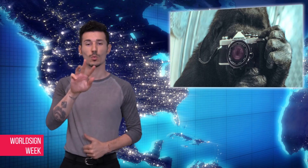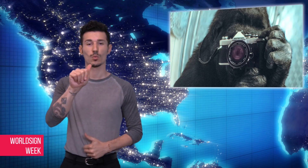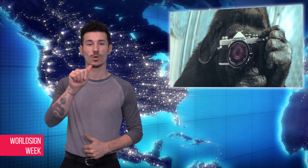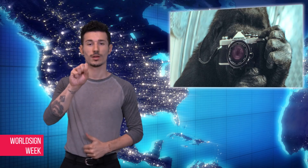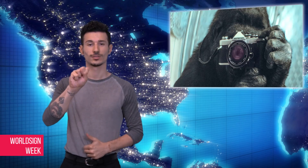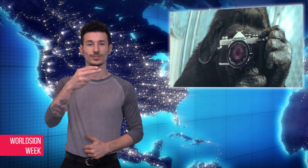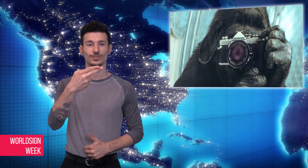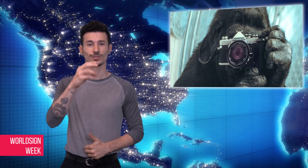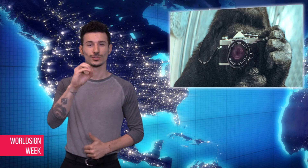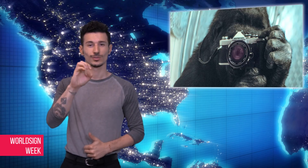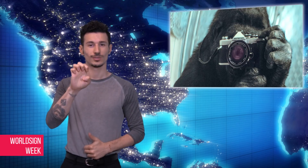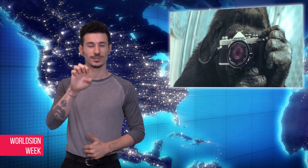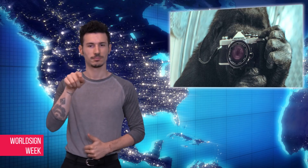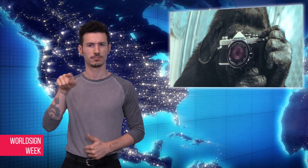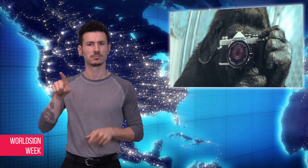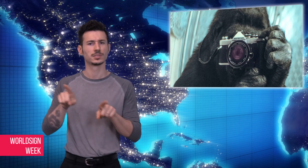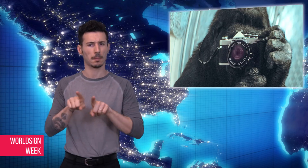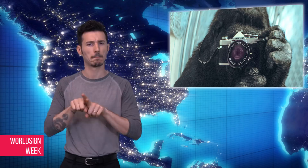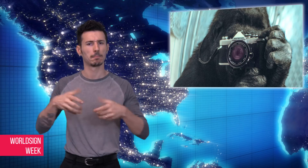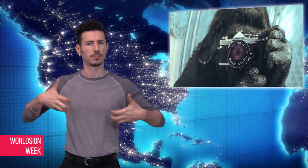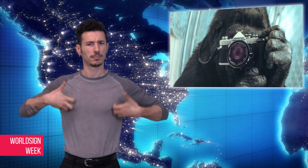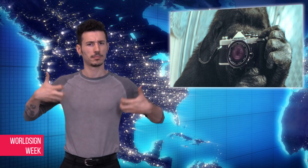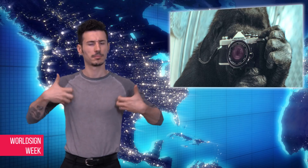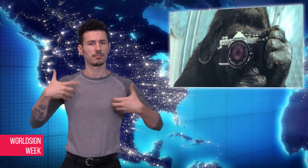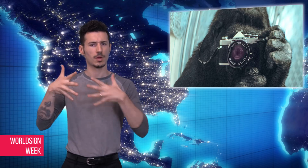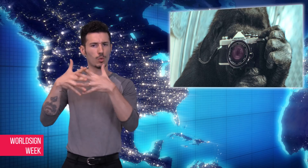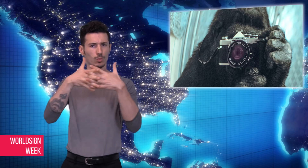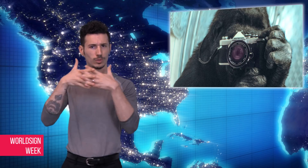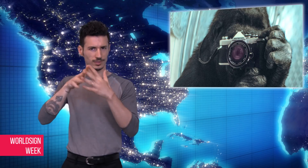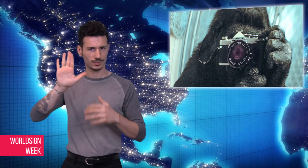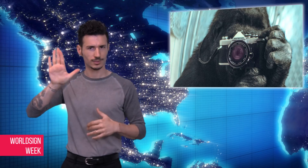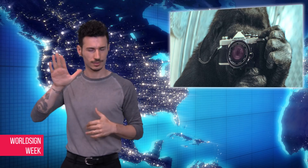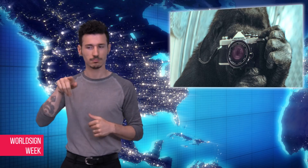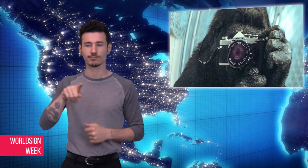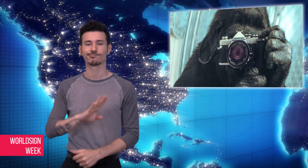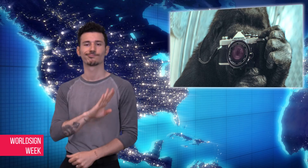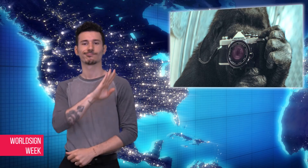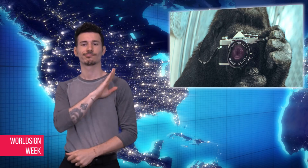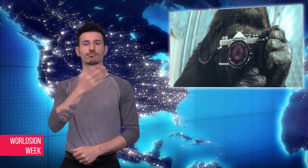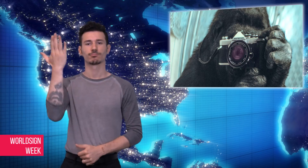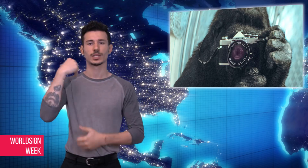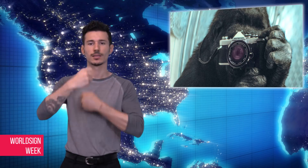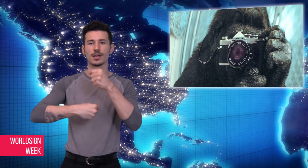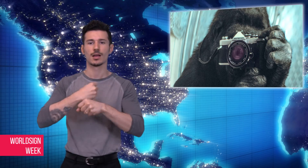Washoe, also a chimpanzee, in the